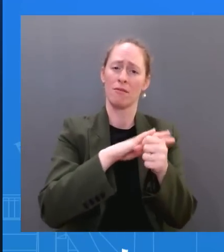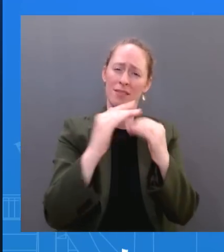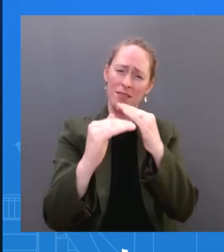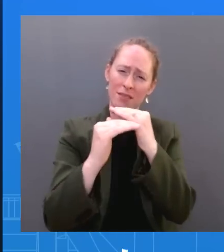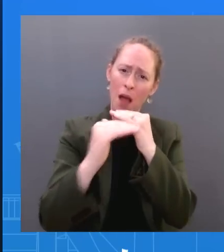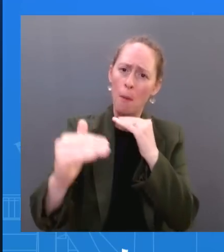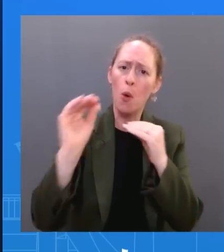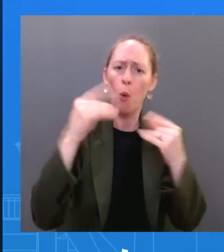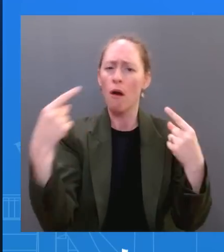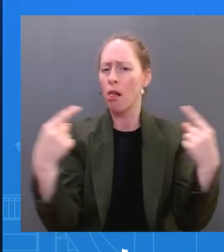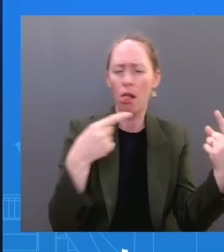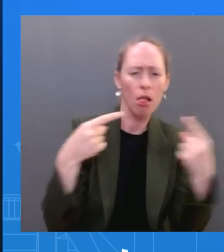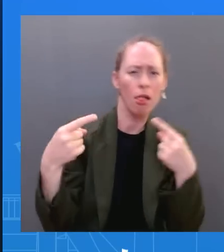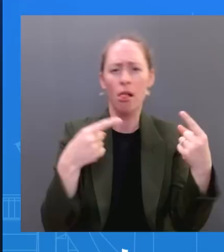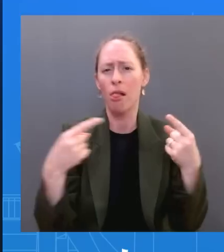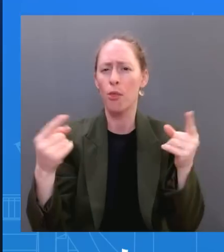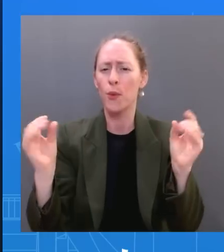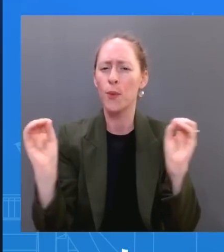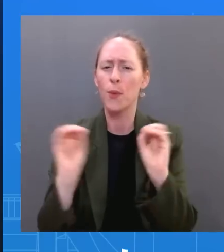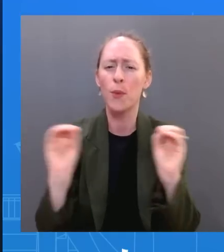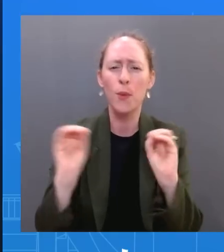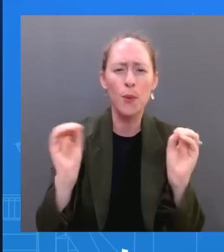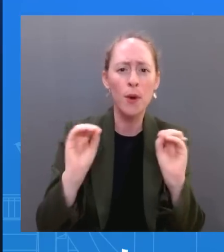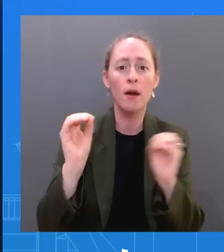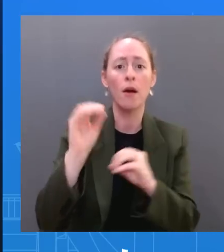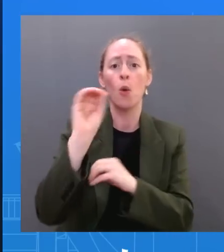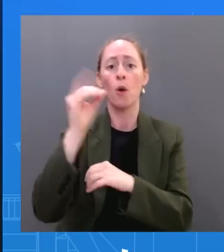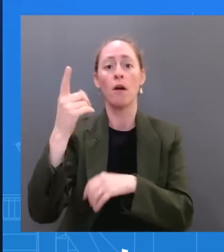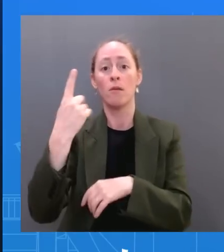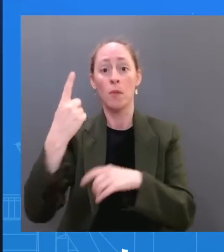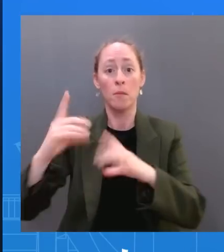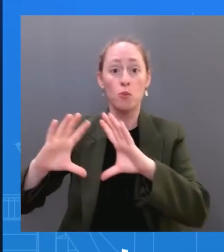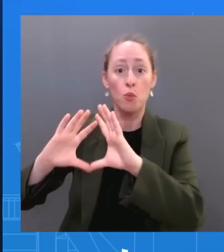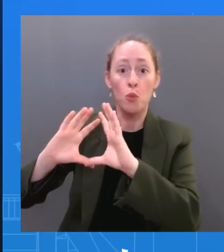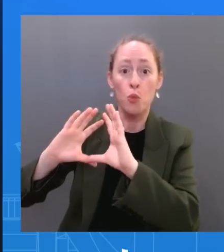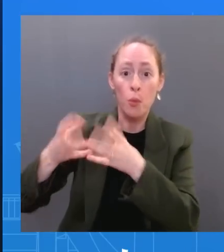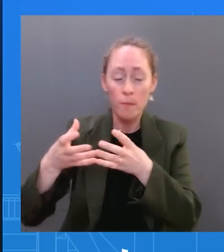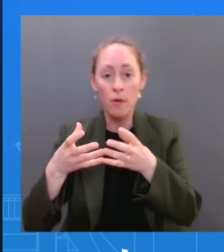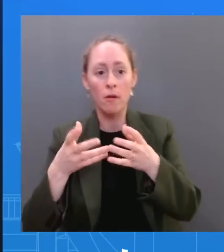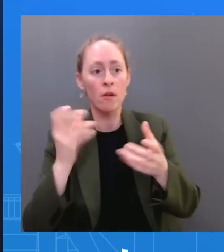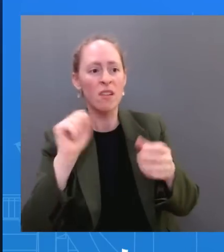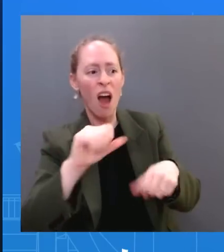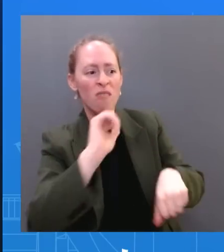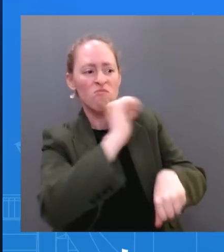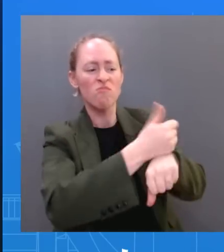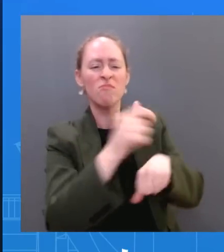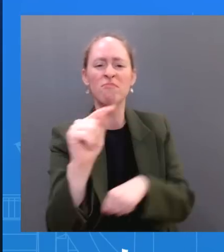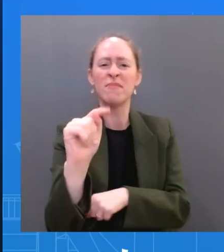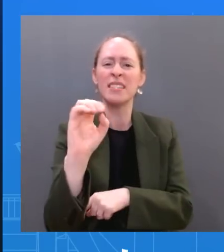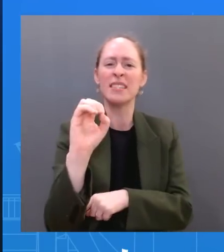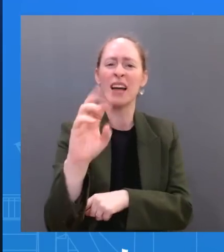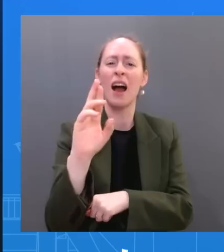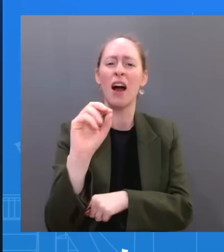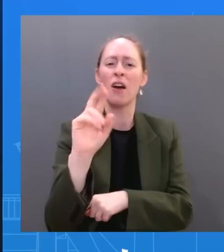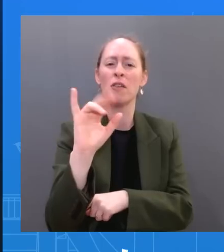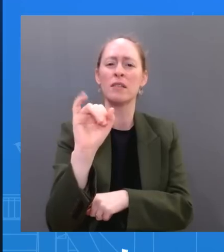a region that is helping address global energy security at a moment when Russia's war against Ukraine is roiling global energy markets,